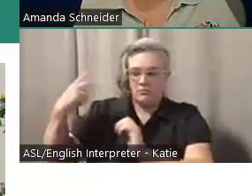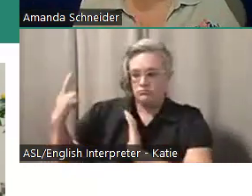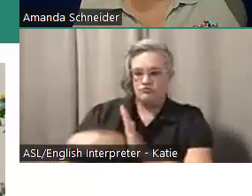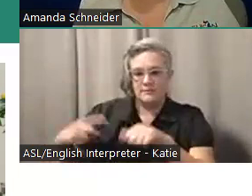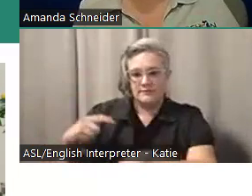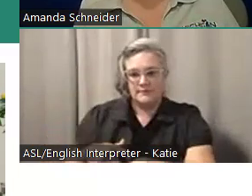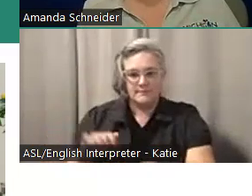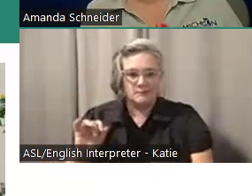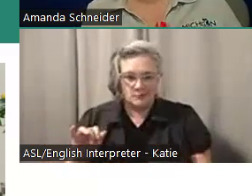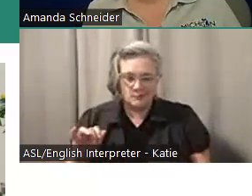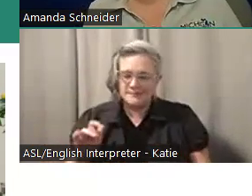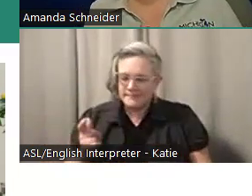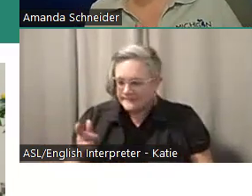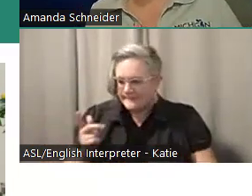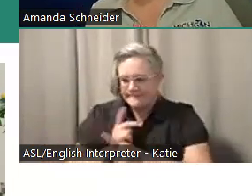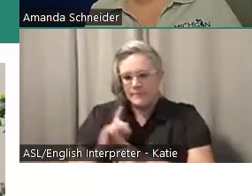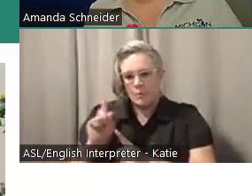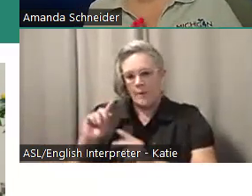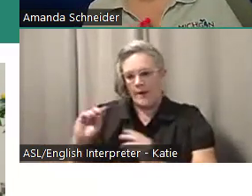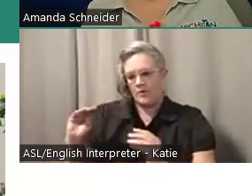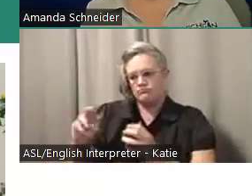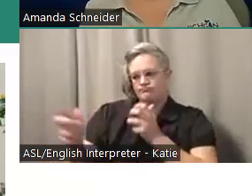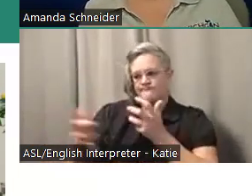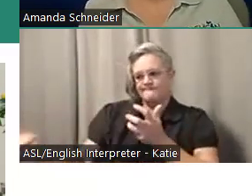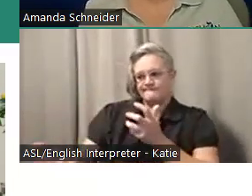But trying to find where that fits into your, um…